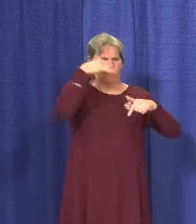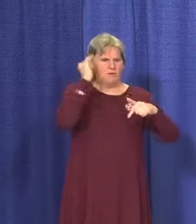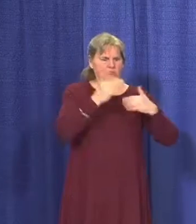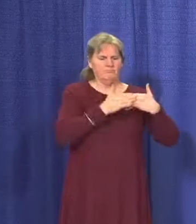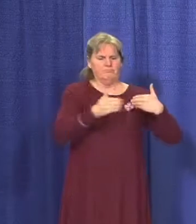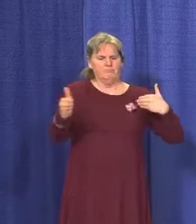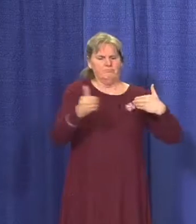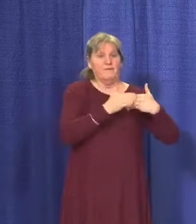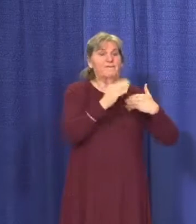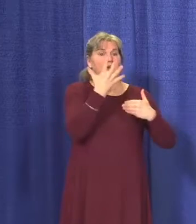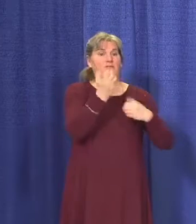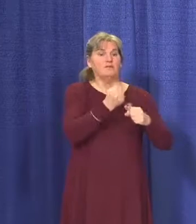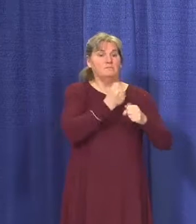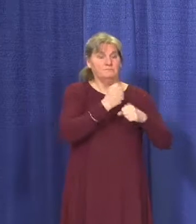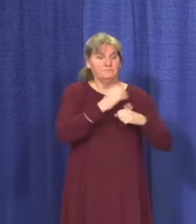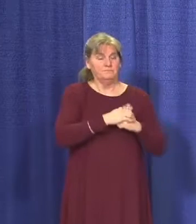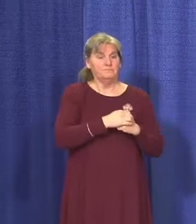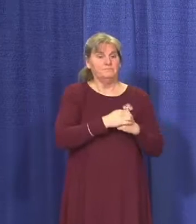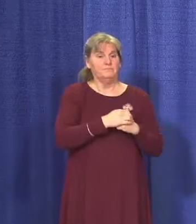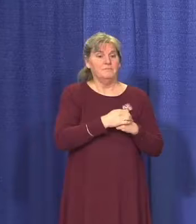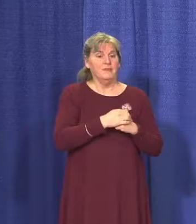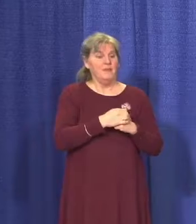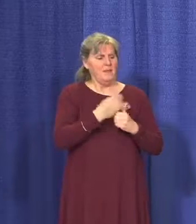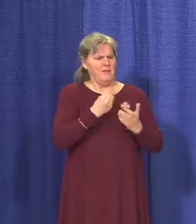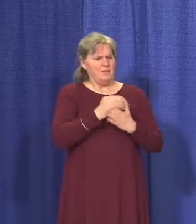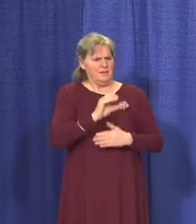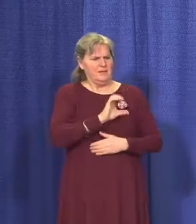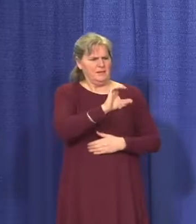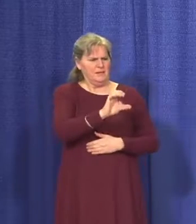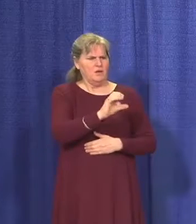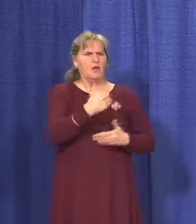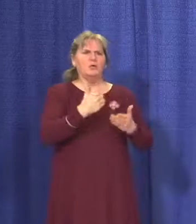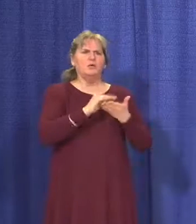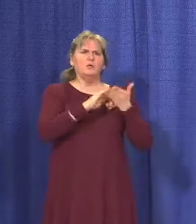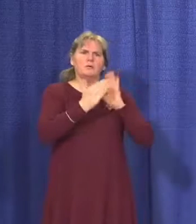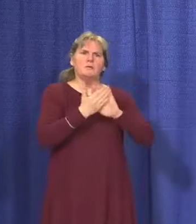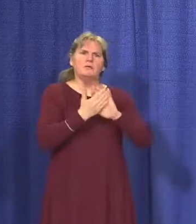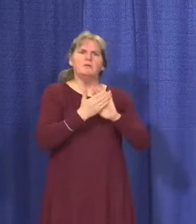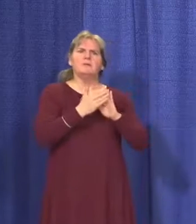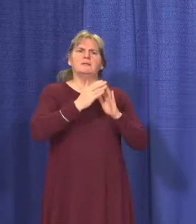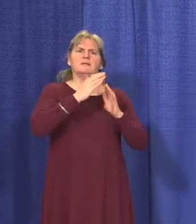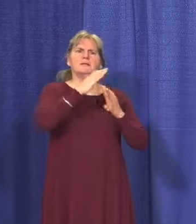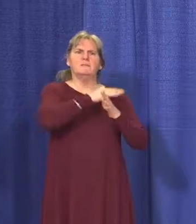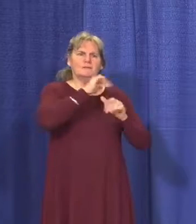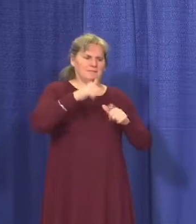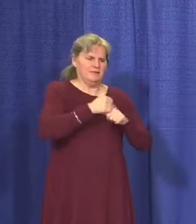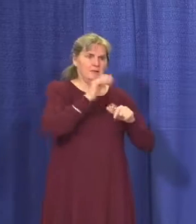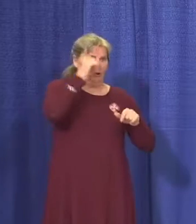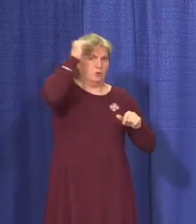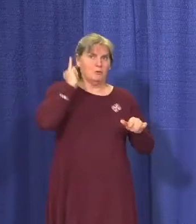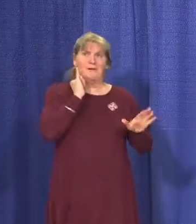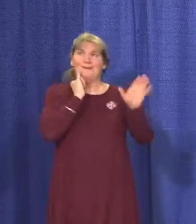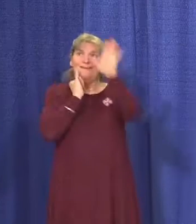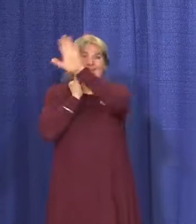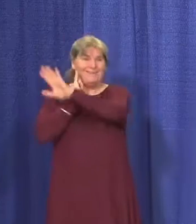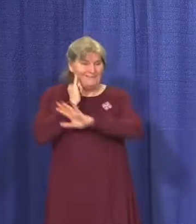the next five years. Funding will support new community housing priorities around the territory which will